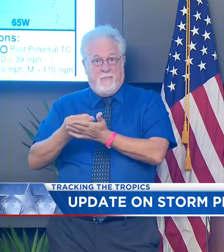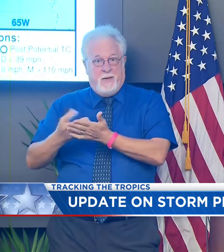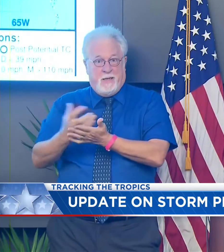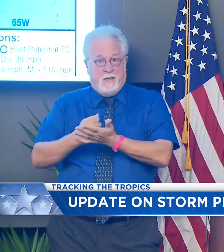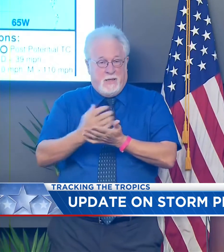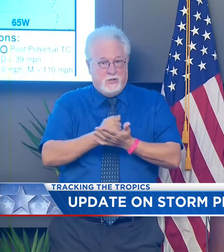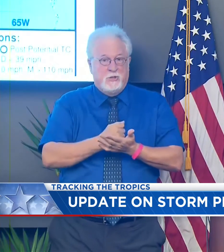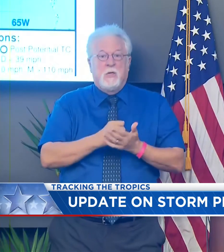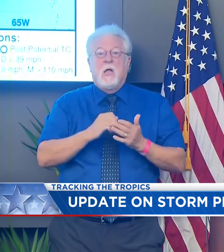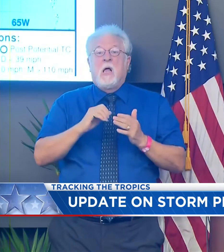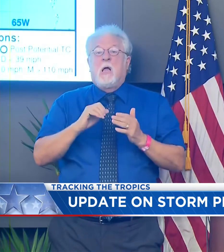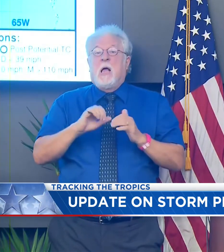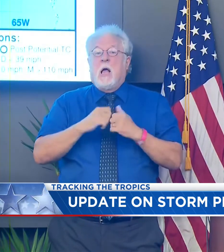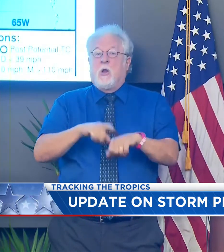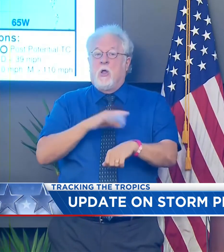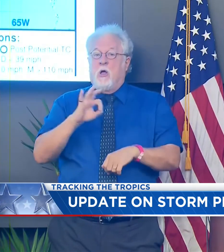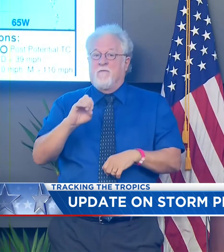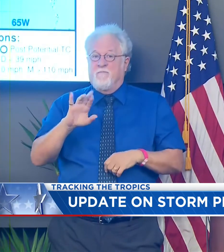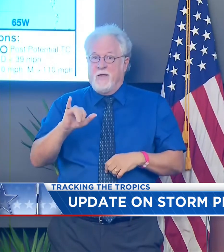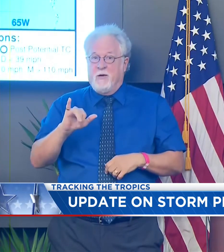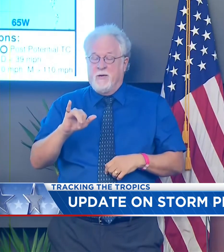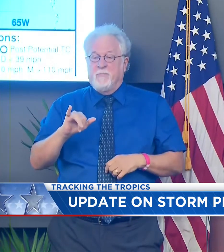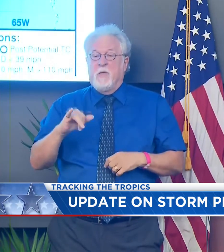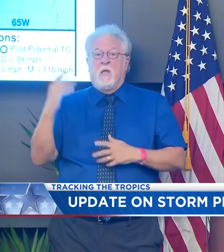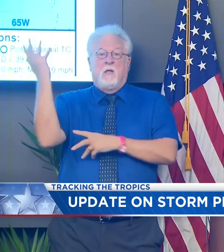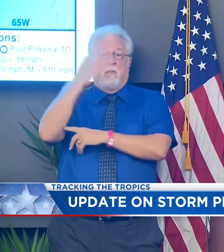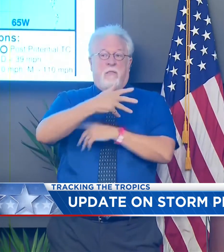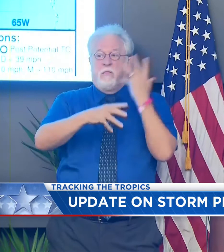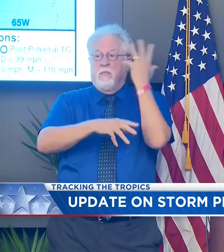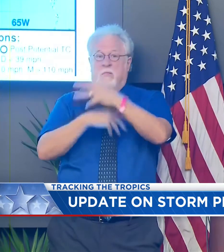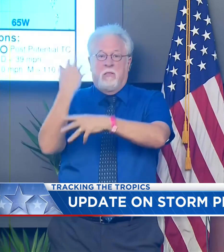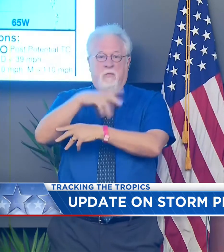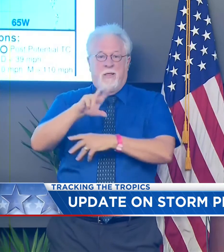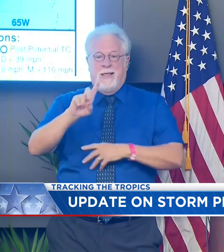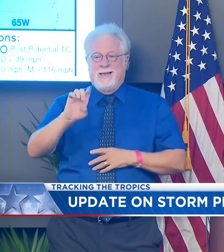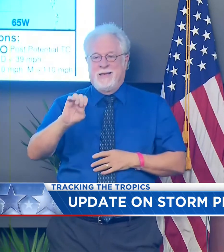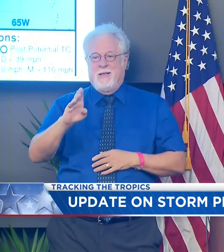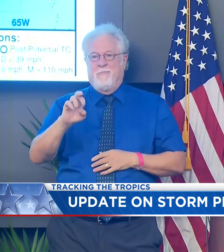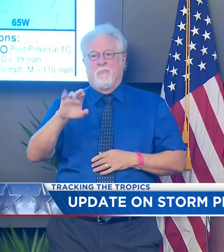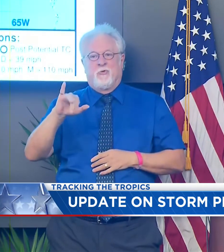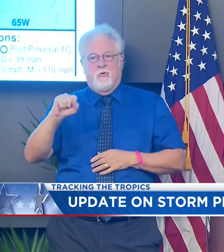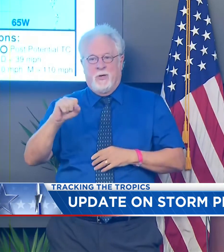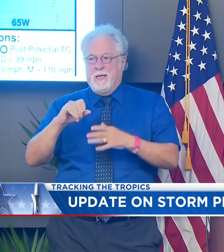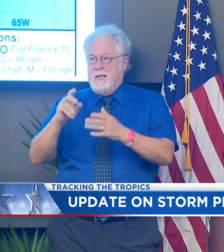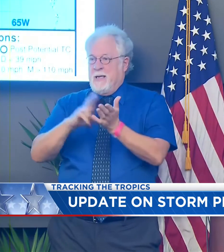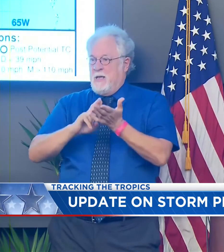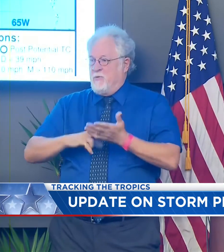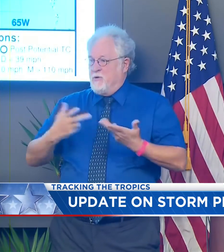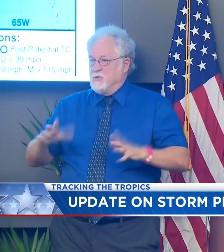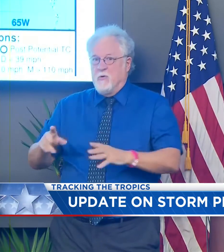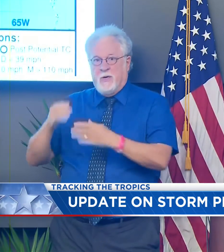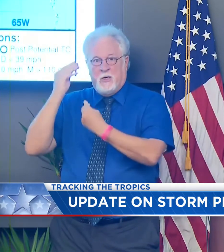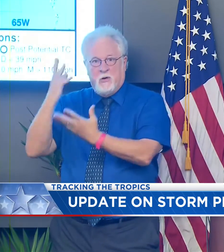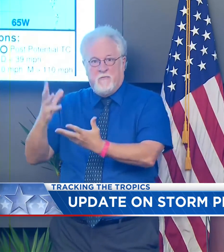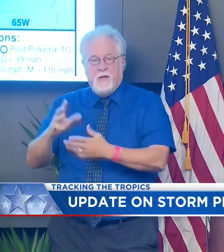WE WILL MONITOR AND DETERMINE HOW LONG COLLECTIONS WILL BE SUSPENDED. AND HOW LONG THE FERRY WILL OPERATE.